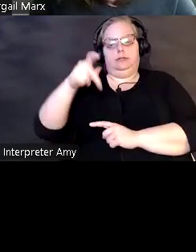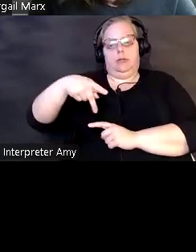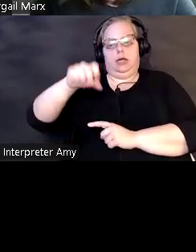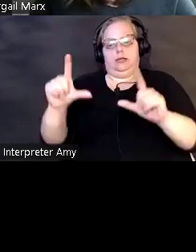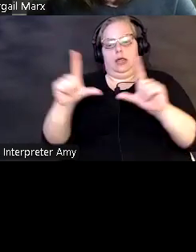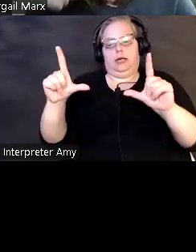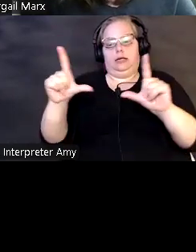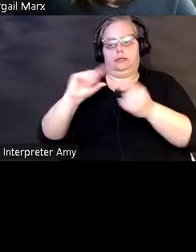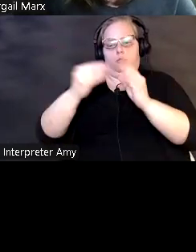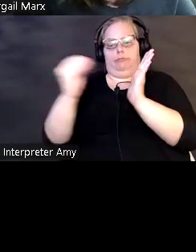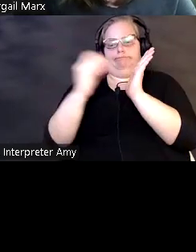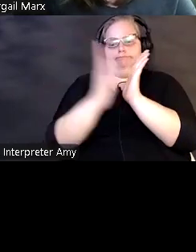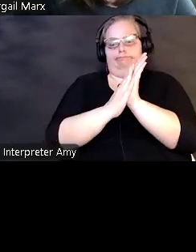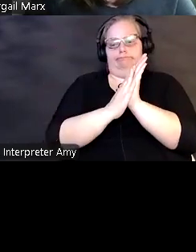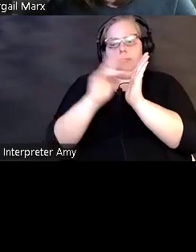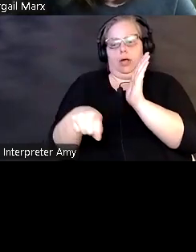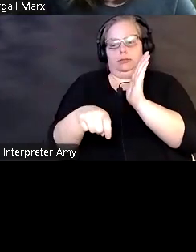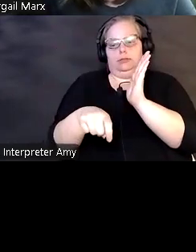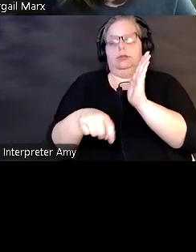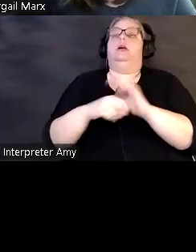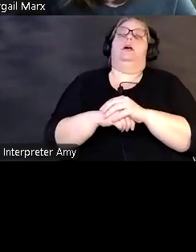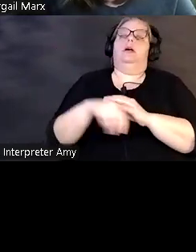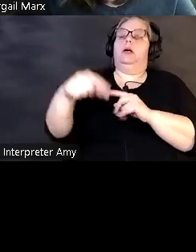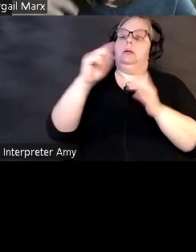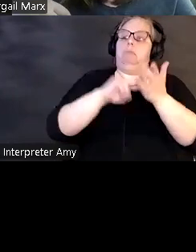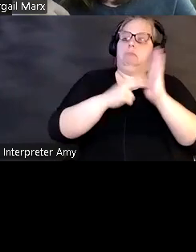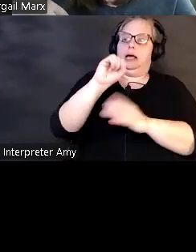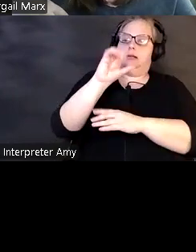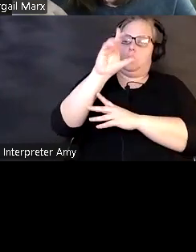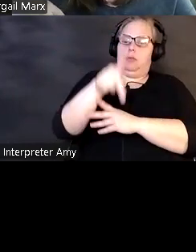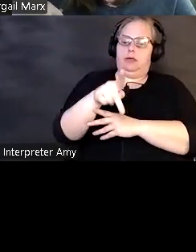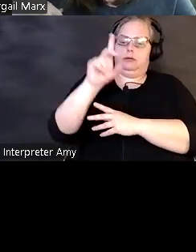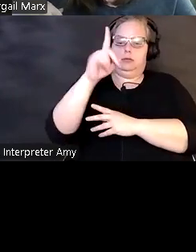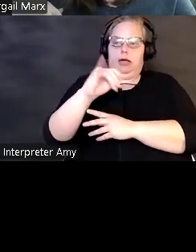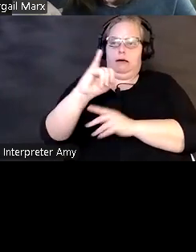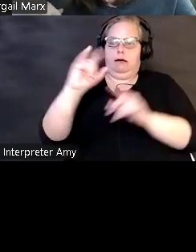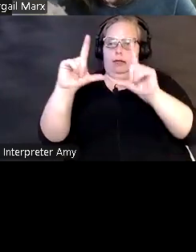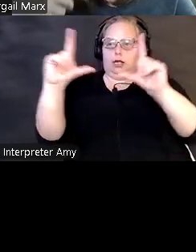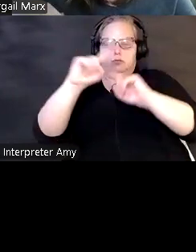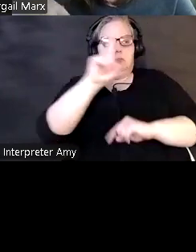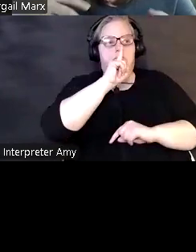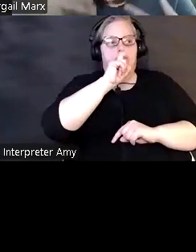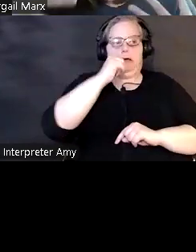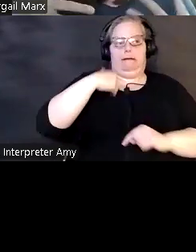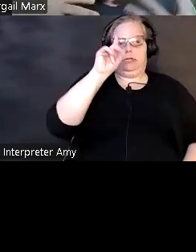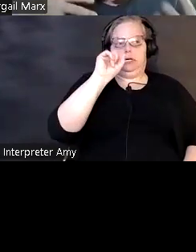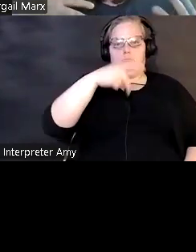So that's not to say like an SLP who has DPI licensure but not DSPS licensure could do an